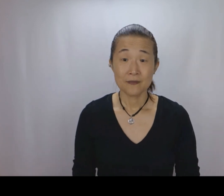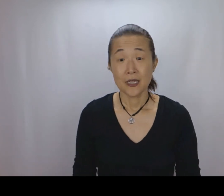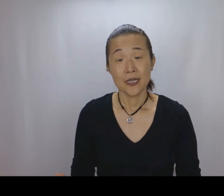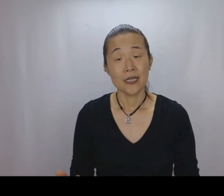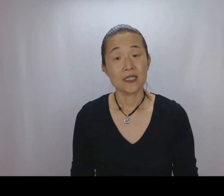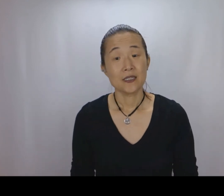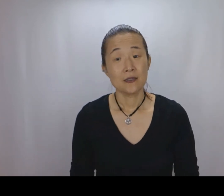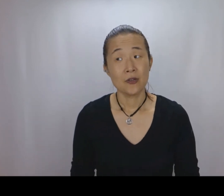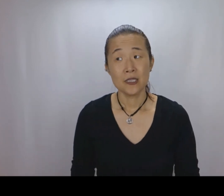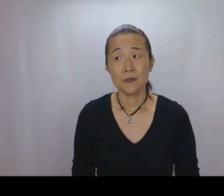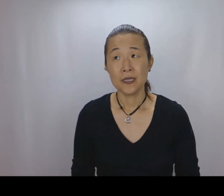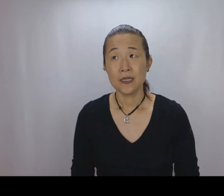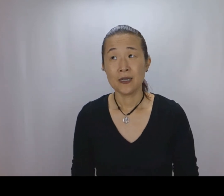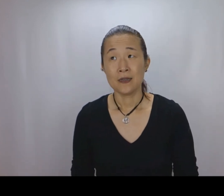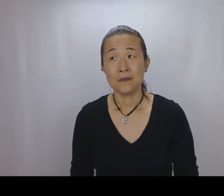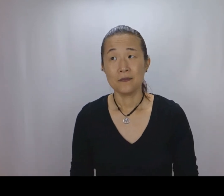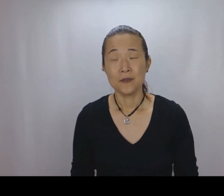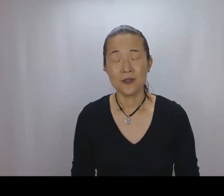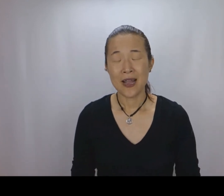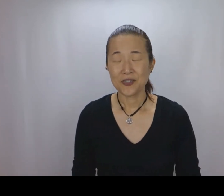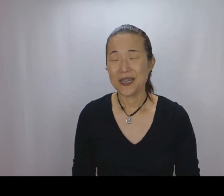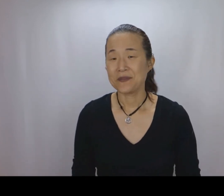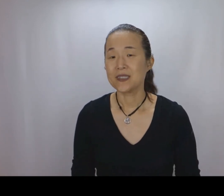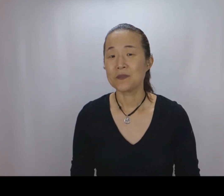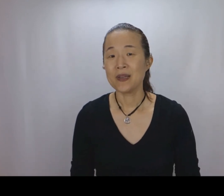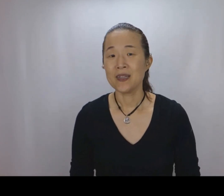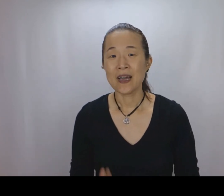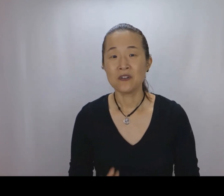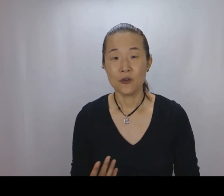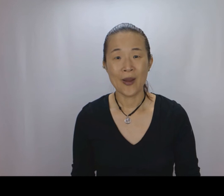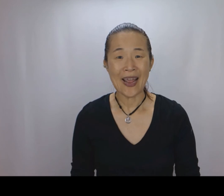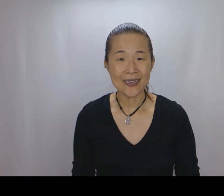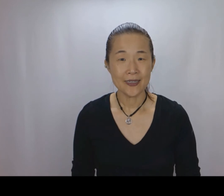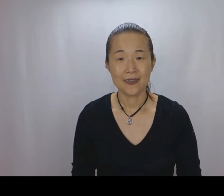It's going to be, you actually have to spell out "grand"